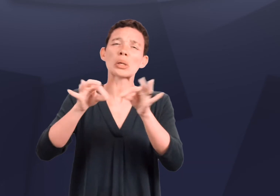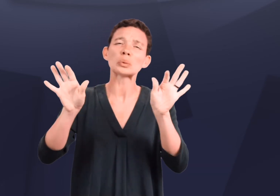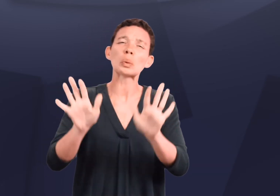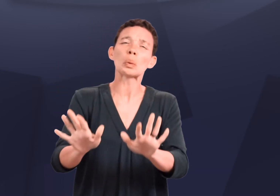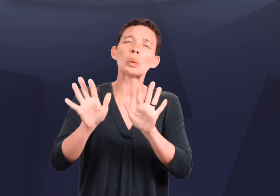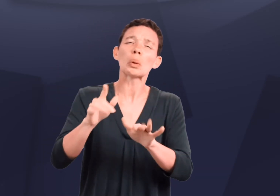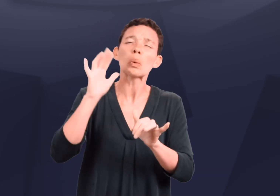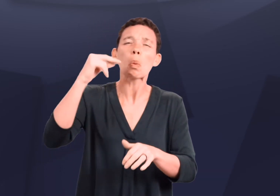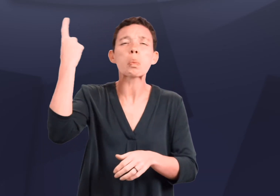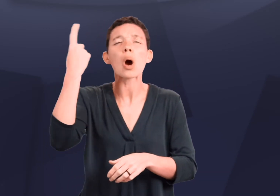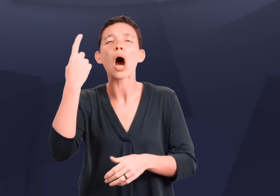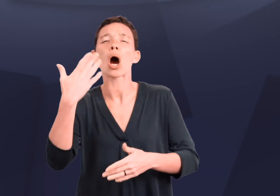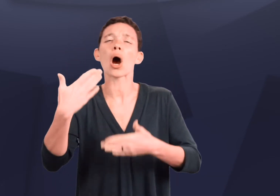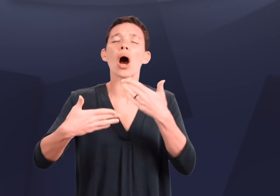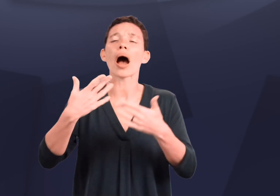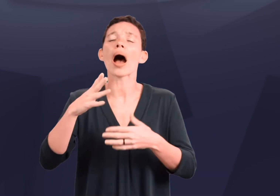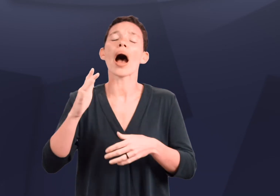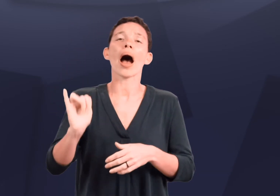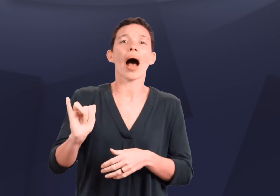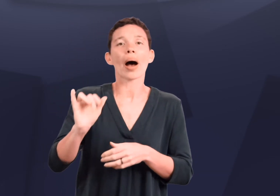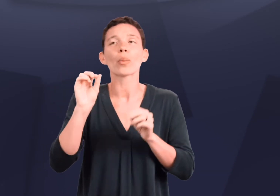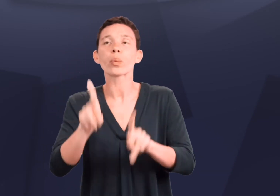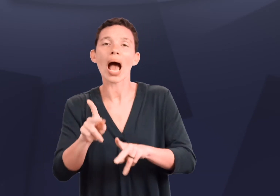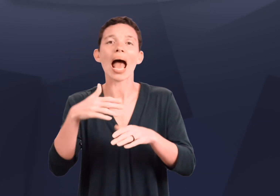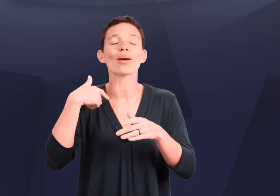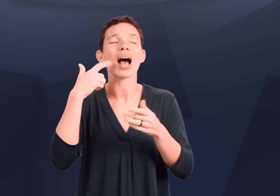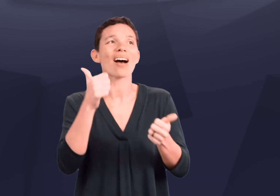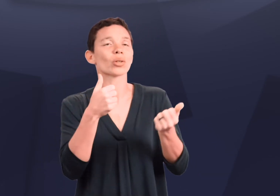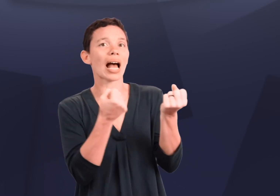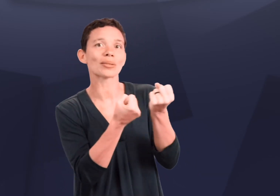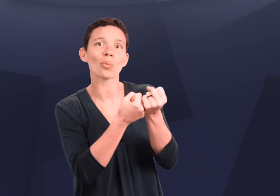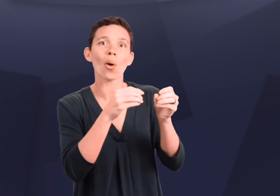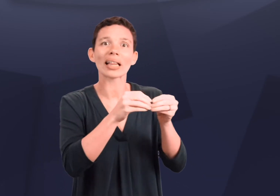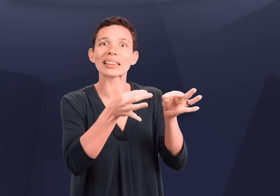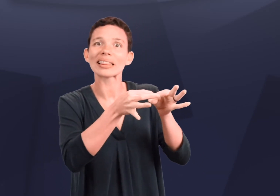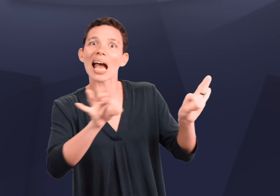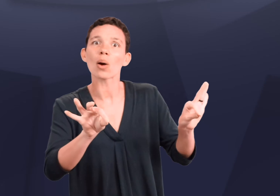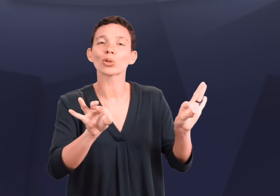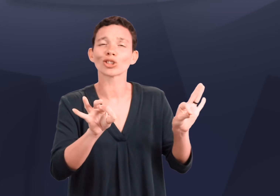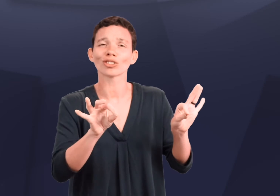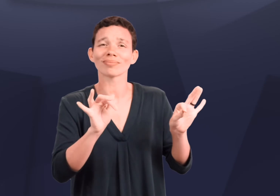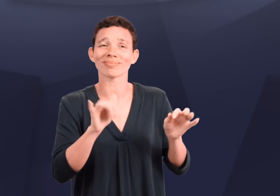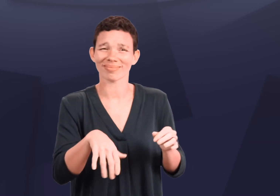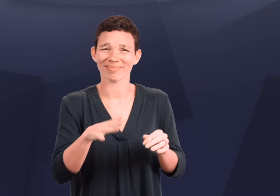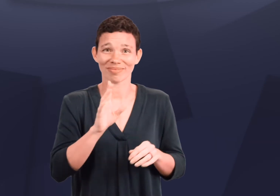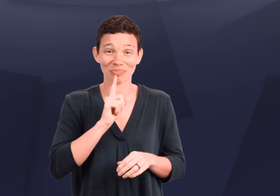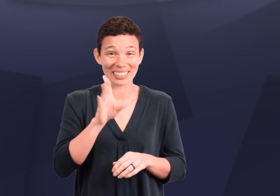That explains why your child is not succeeding in one language in the classroom. It's because there are multiple languages being used at home.